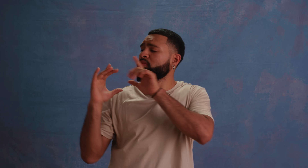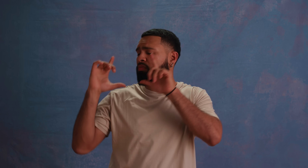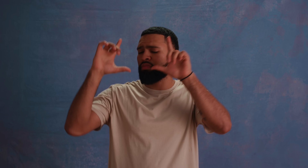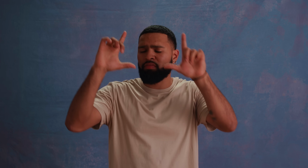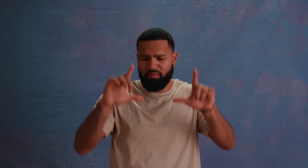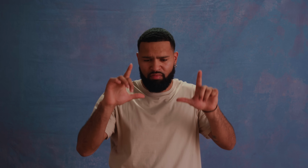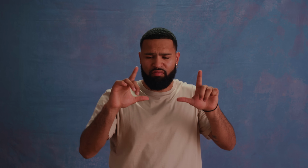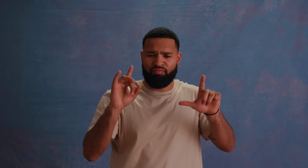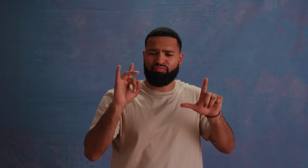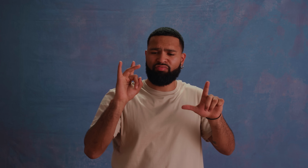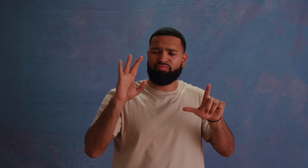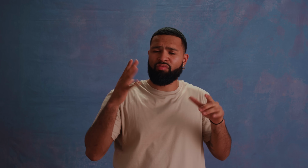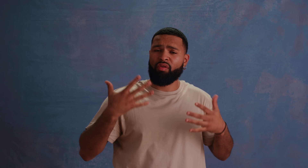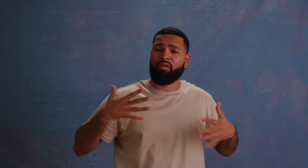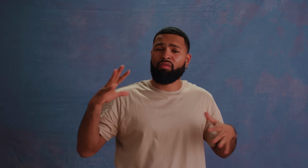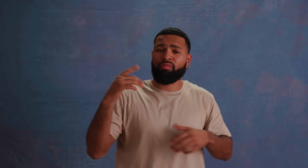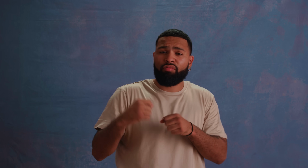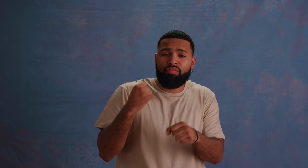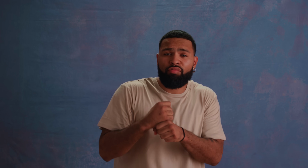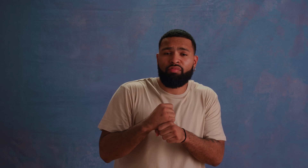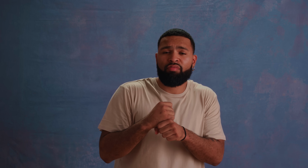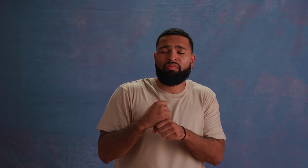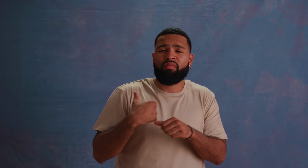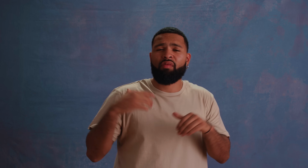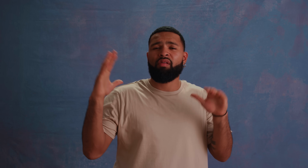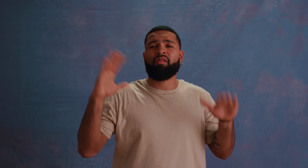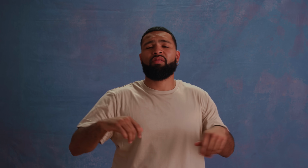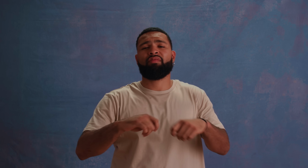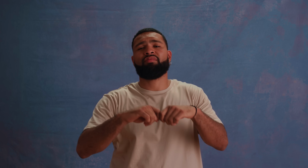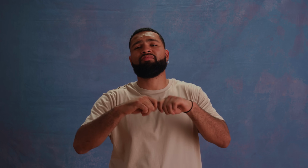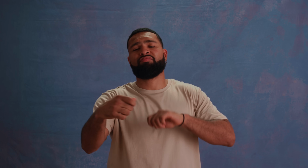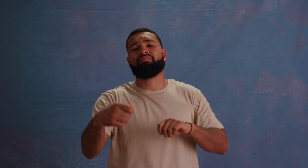think I've figured out how how to let you go and let communication die out